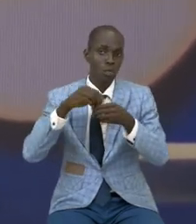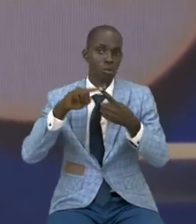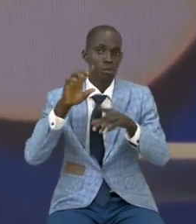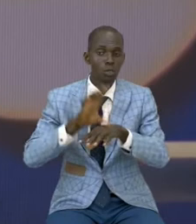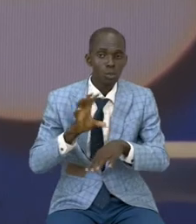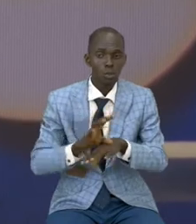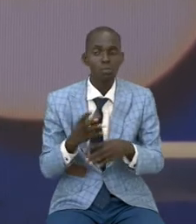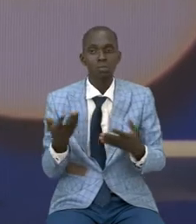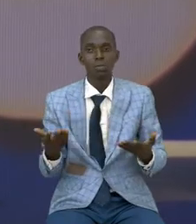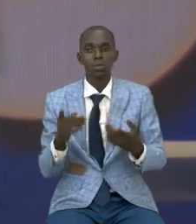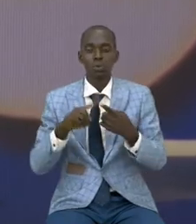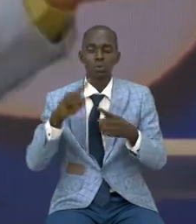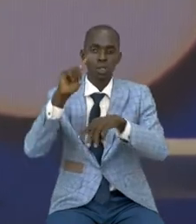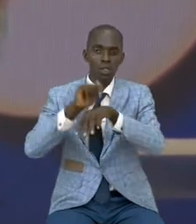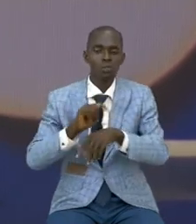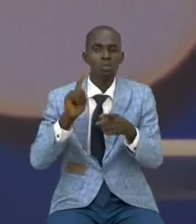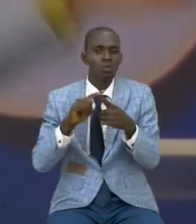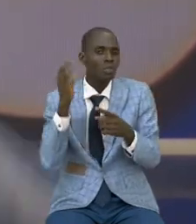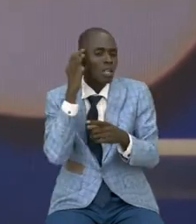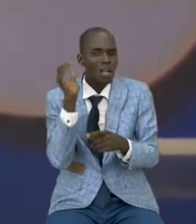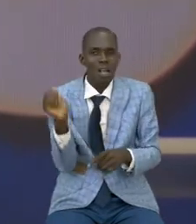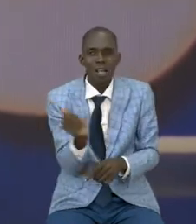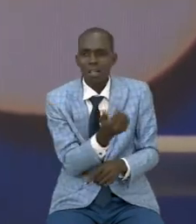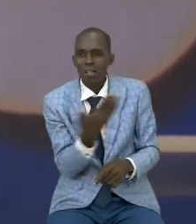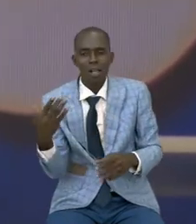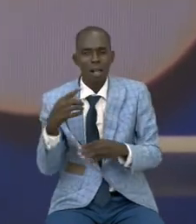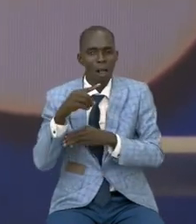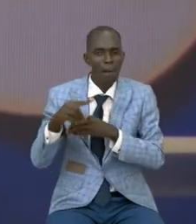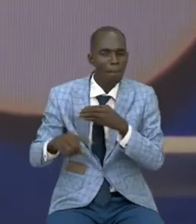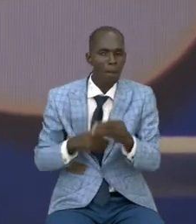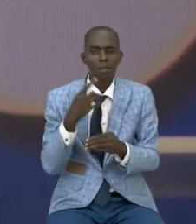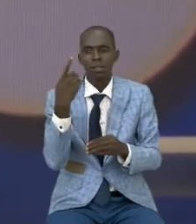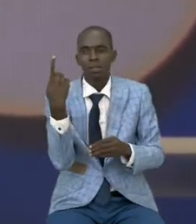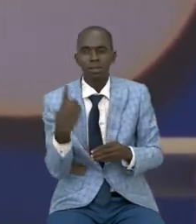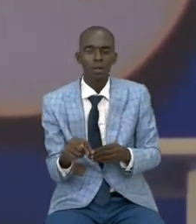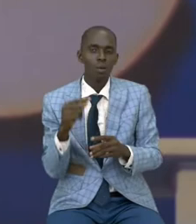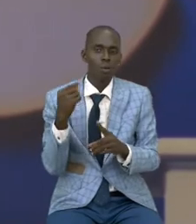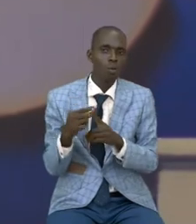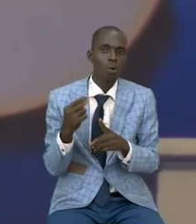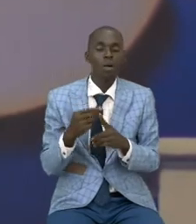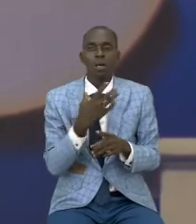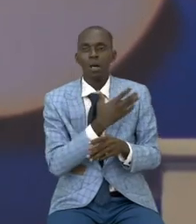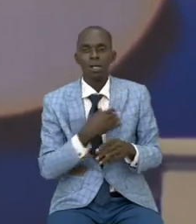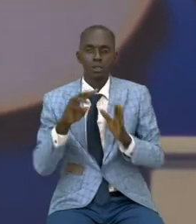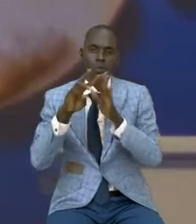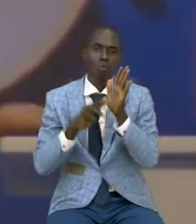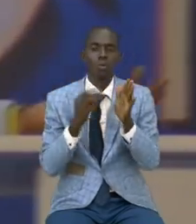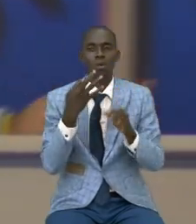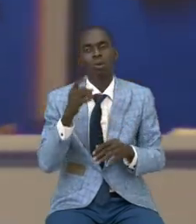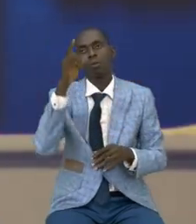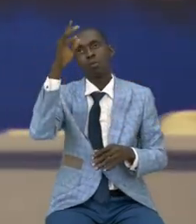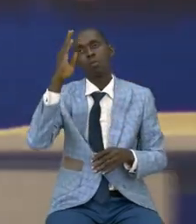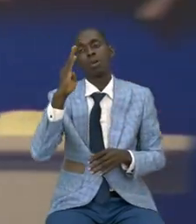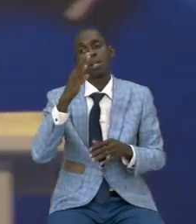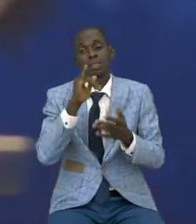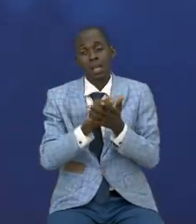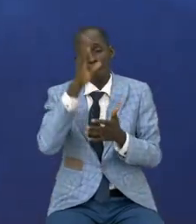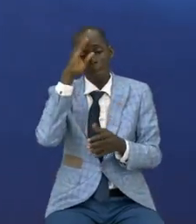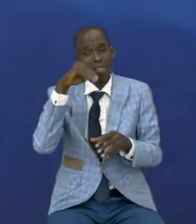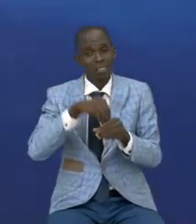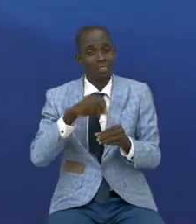to hear anything about the word and the will of god and so in his ignorance he said